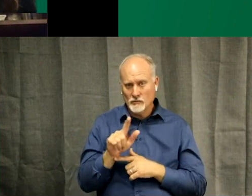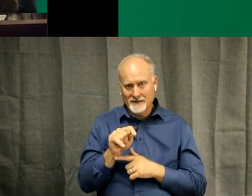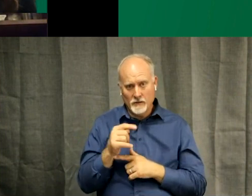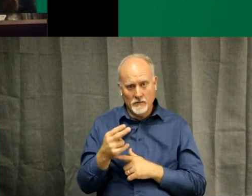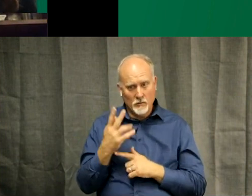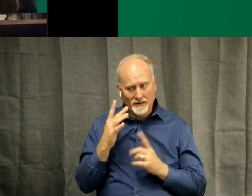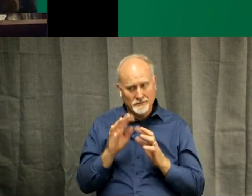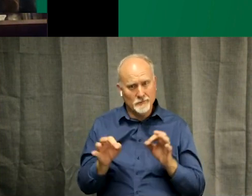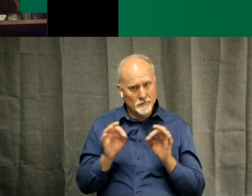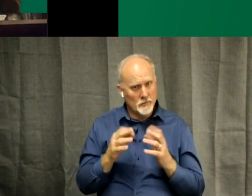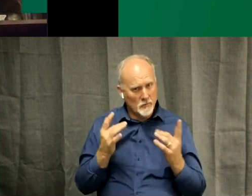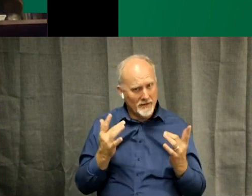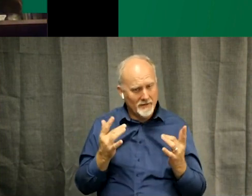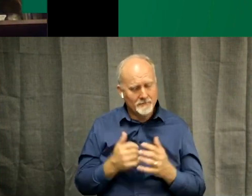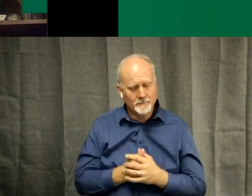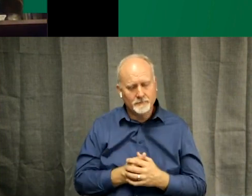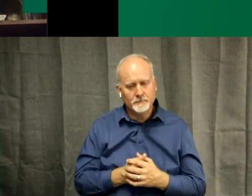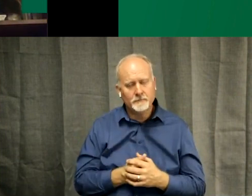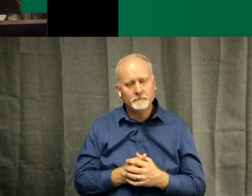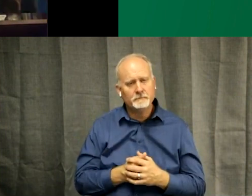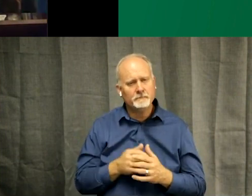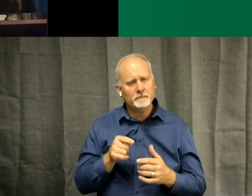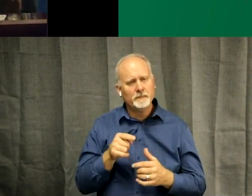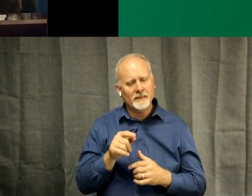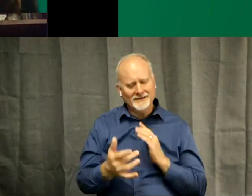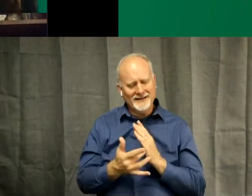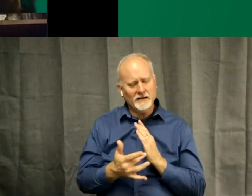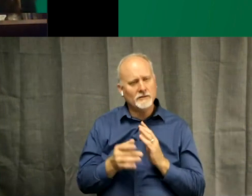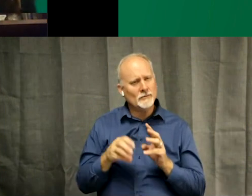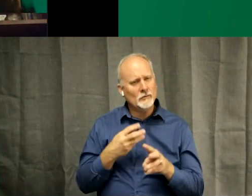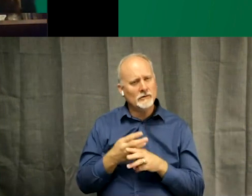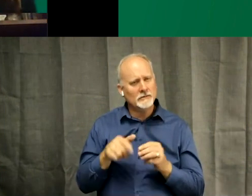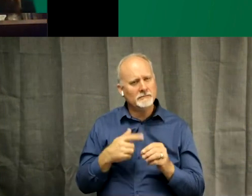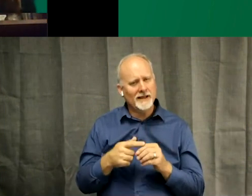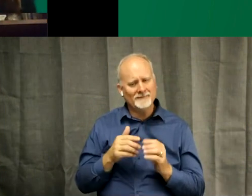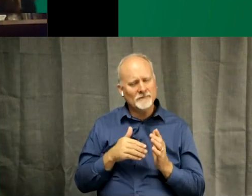is important i will use the analogy from the technology world about receiving frequent requests